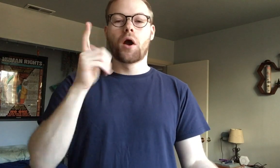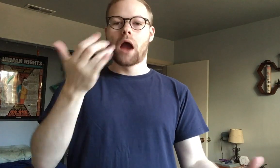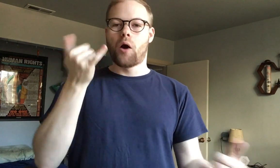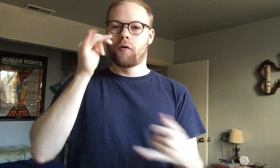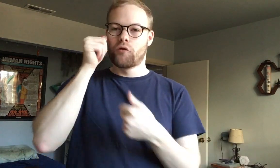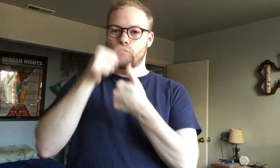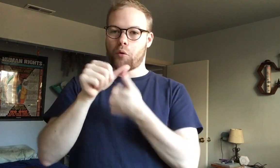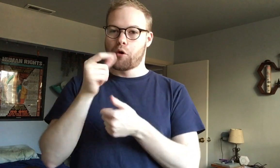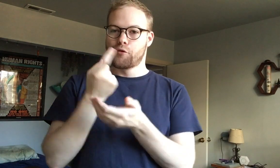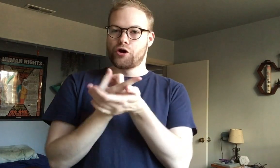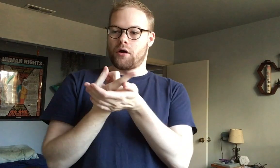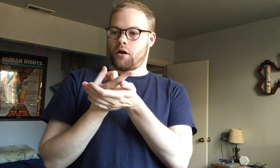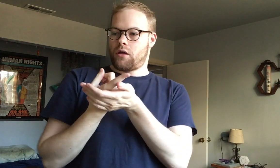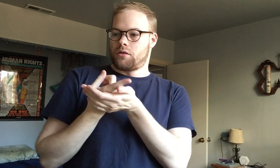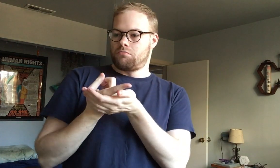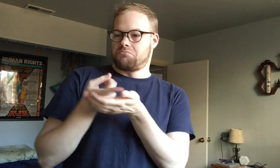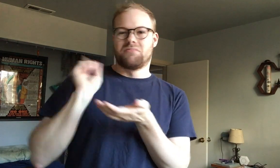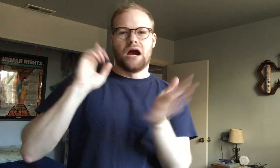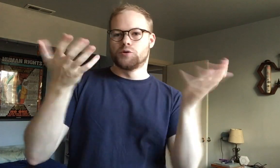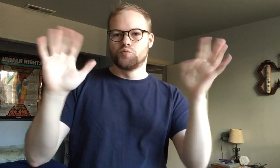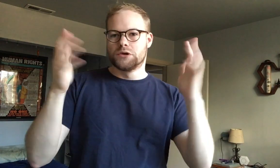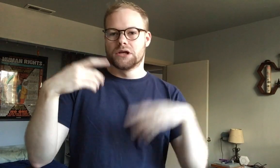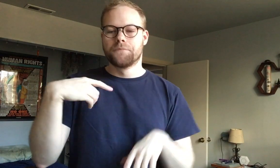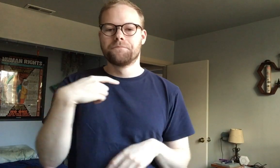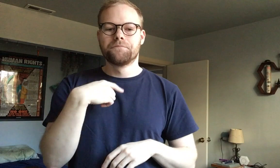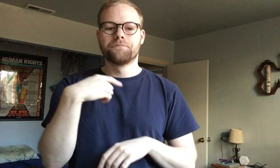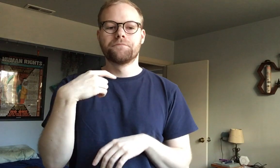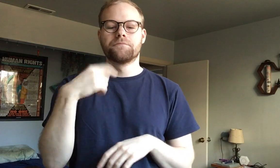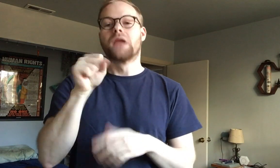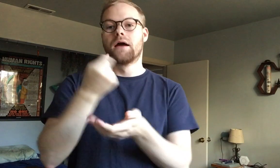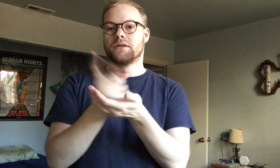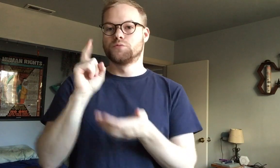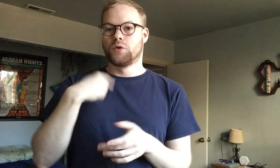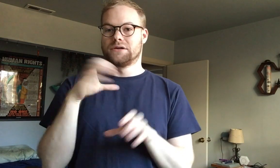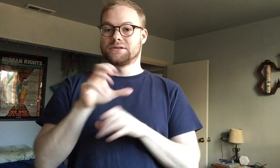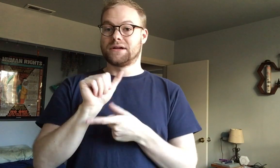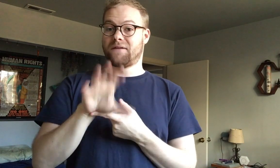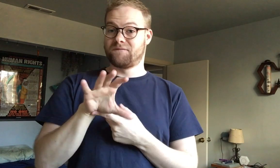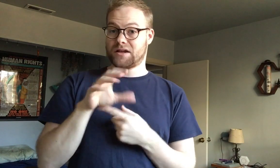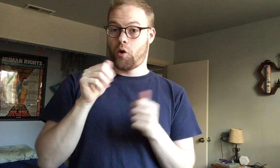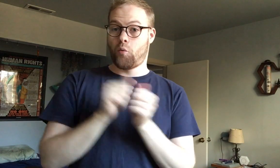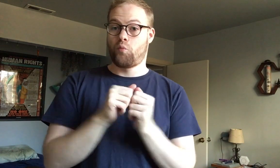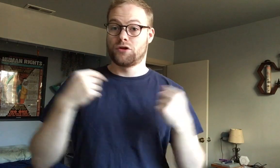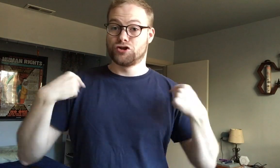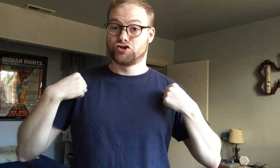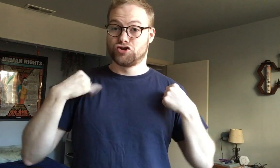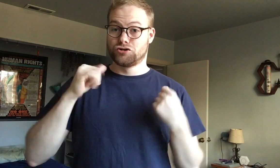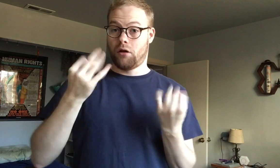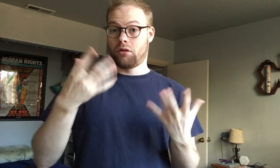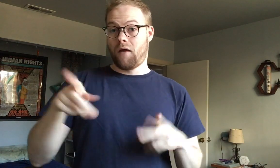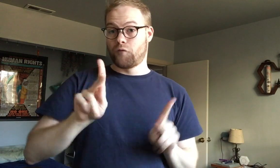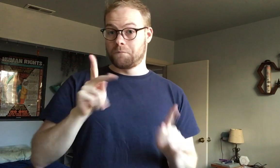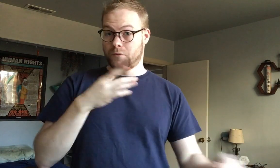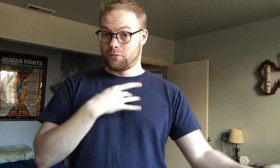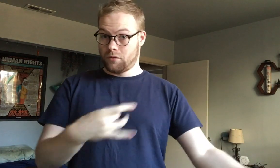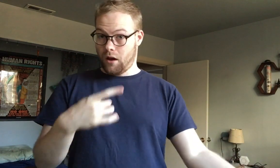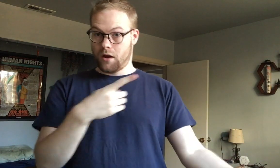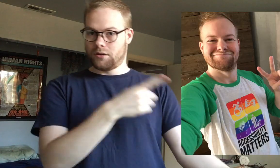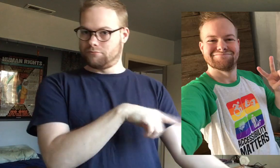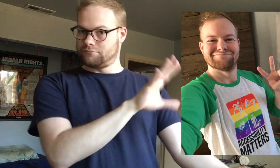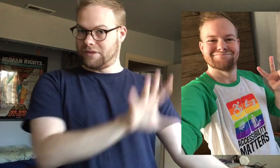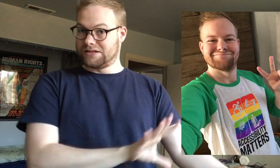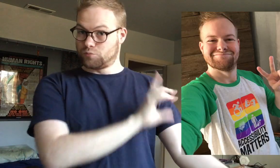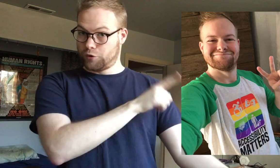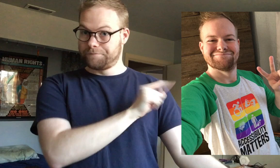Now, if you remember, last week? Yeah, last week, I did a video with a shirt that a lot of you people liked, this one.